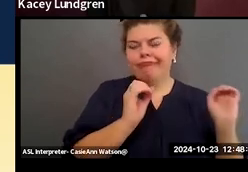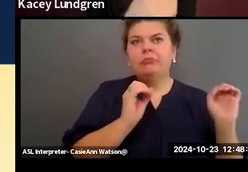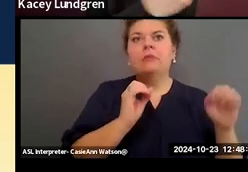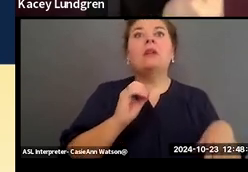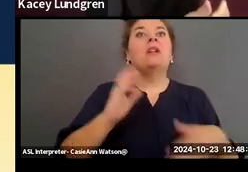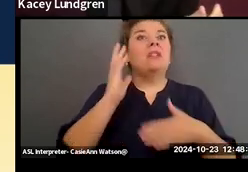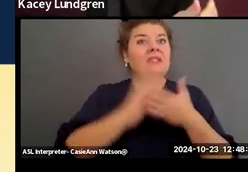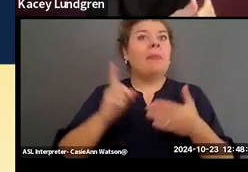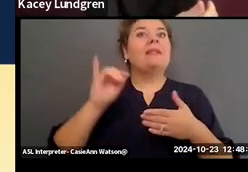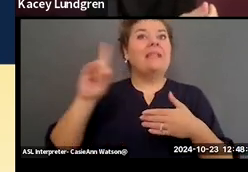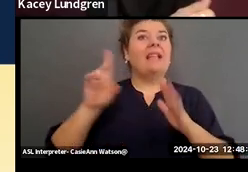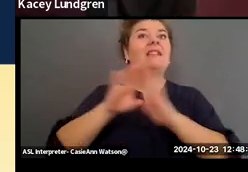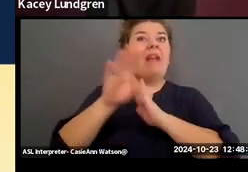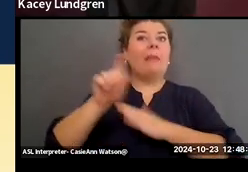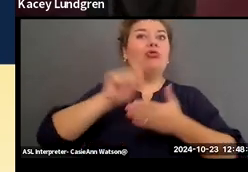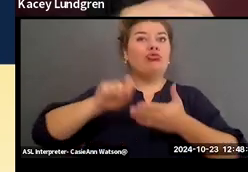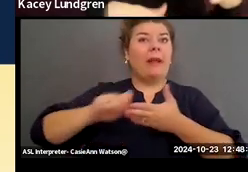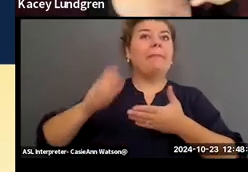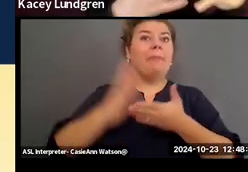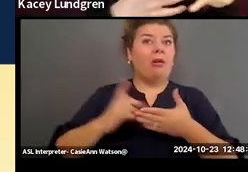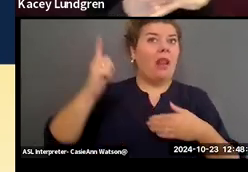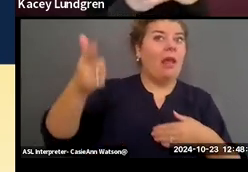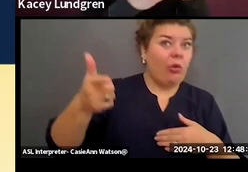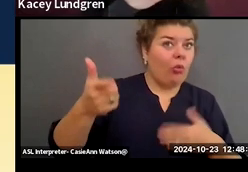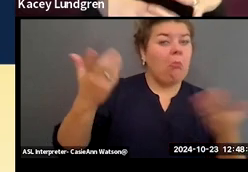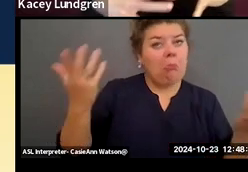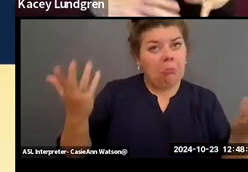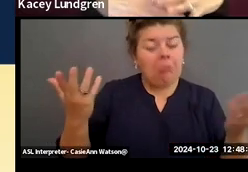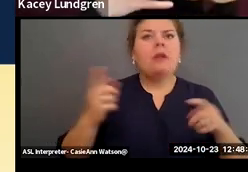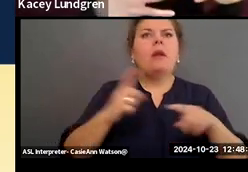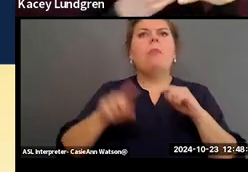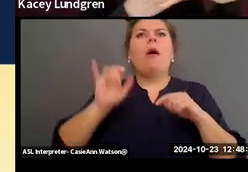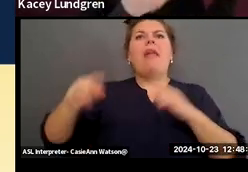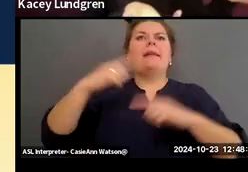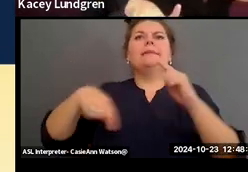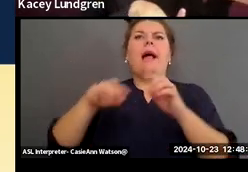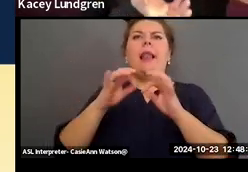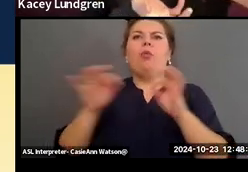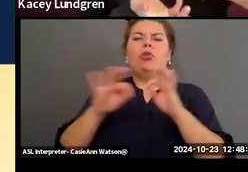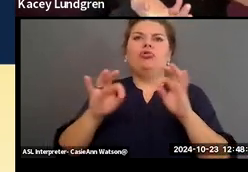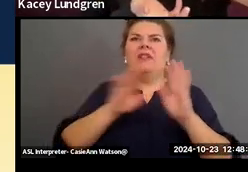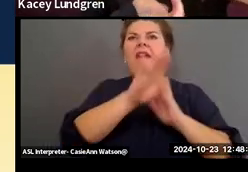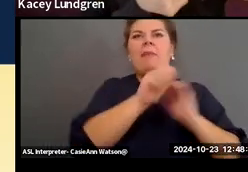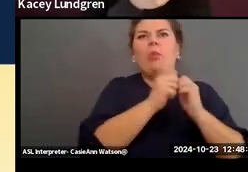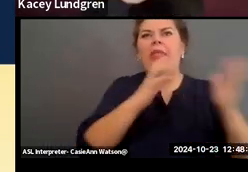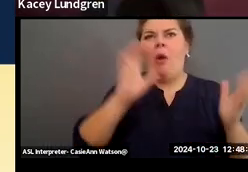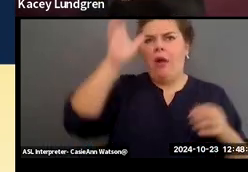Some did develop written components later, but those sign languages developed without the concept of finger spelling.